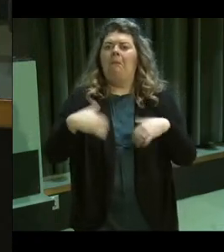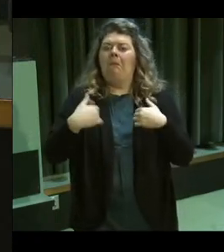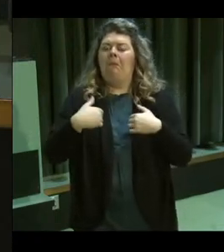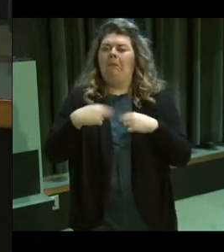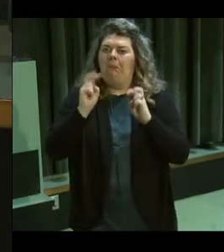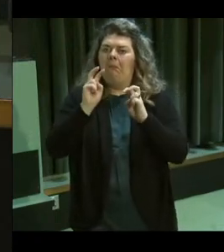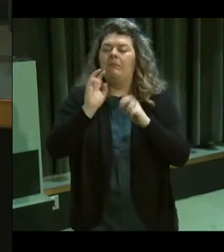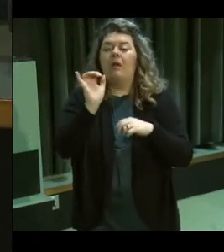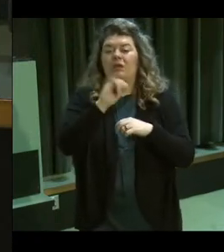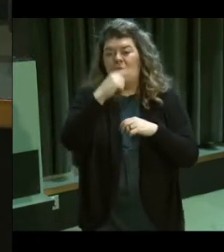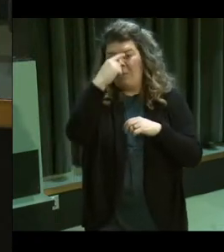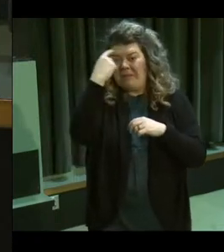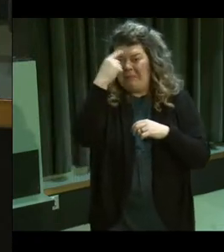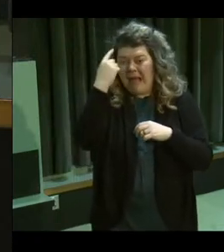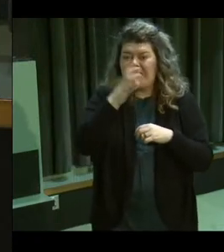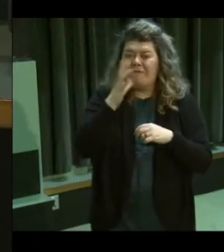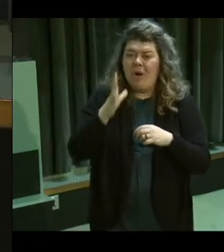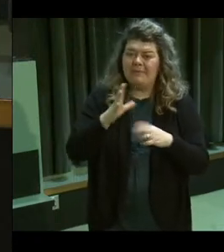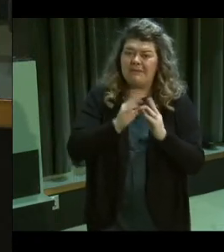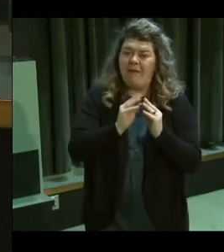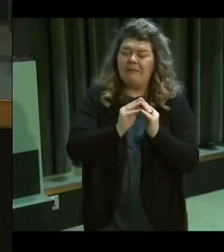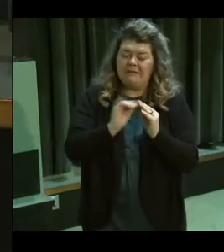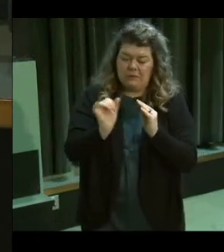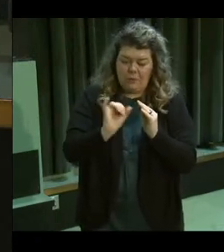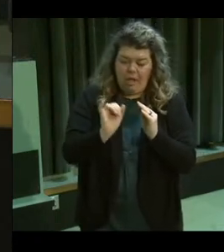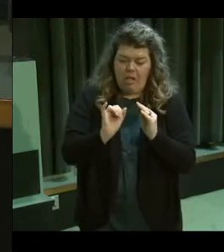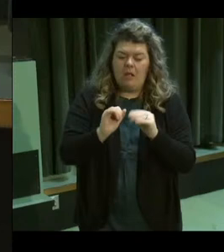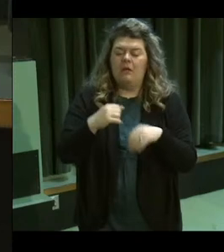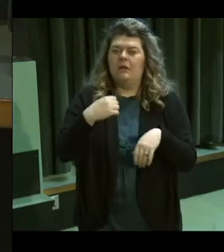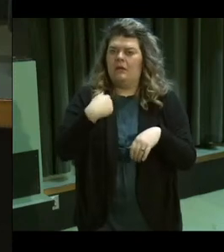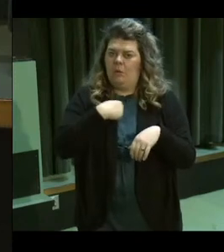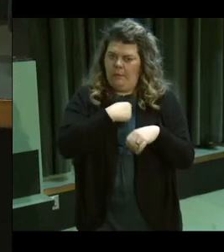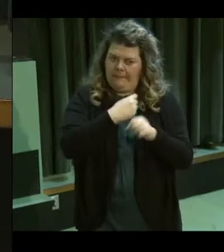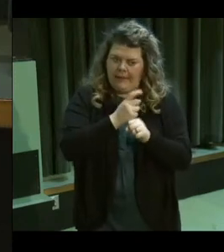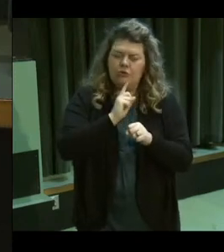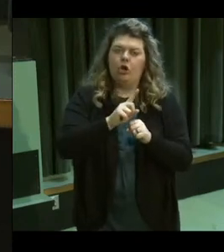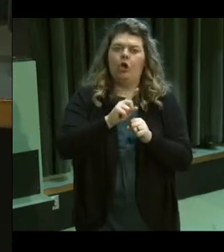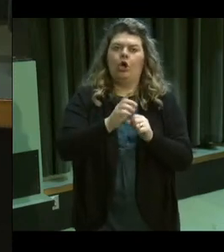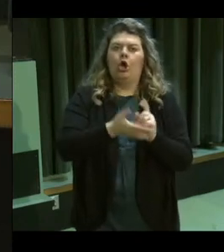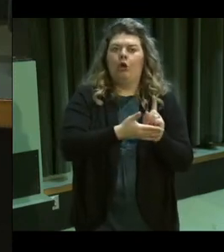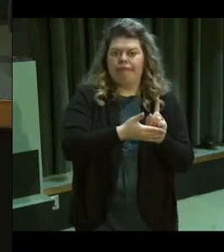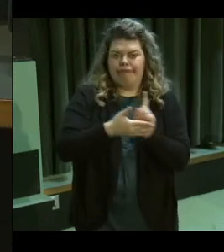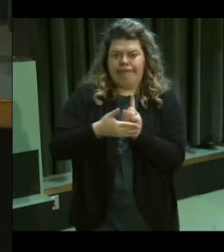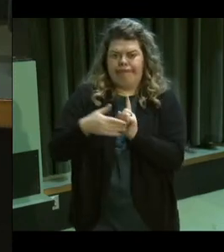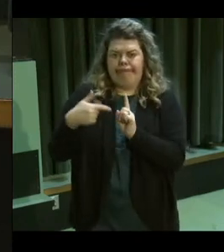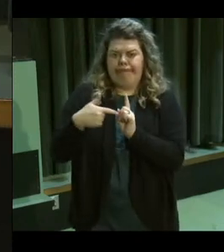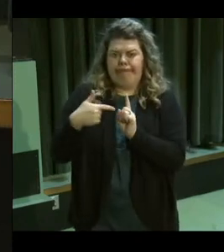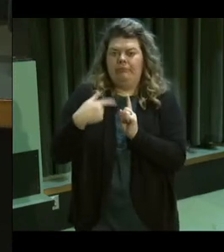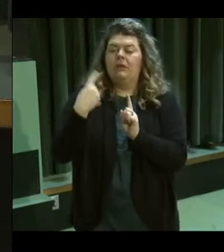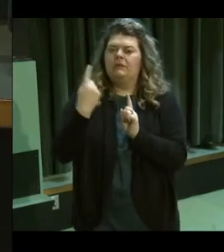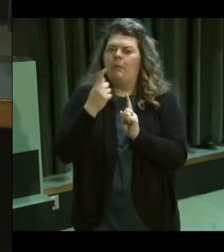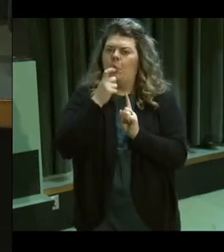health, also with Black Farmers